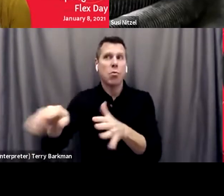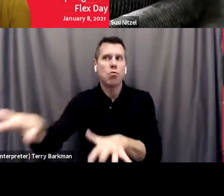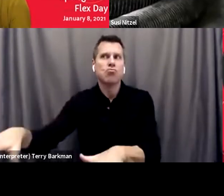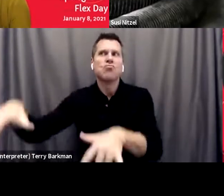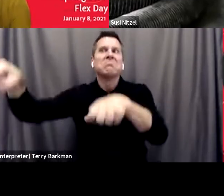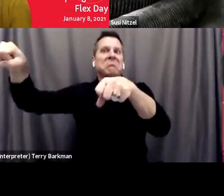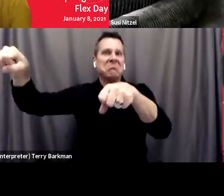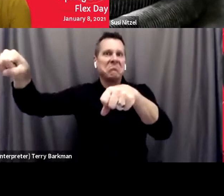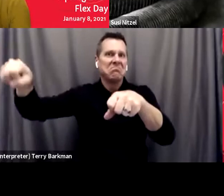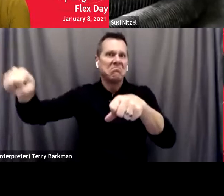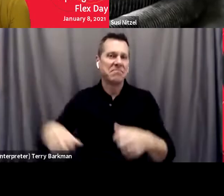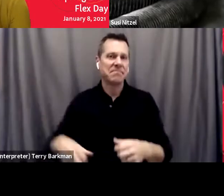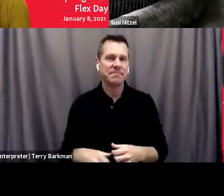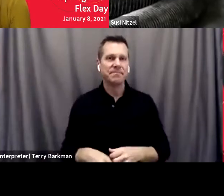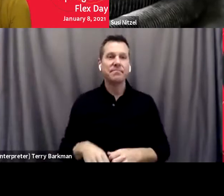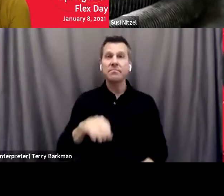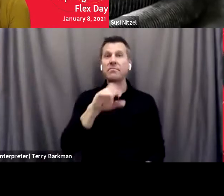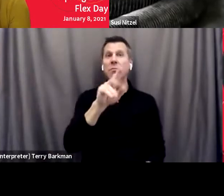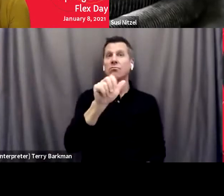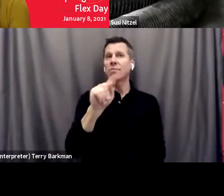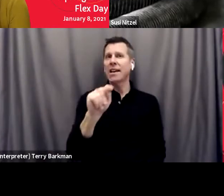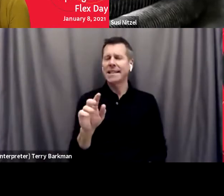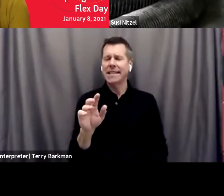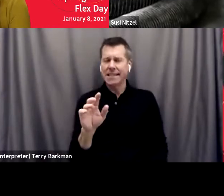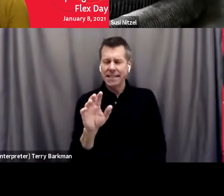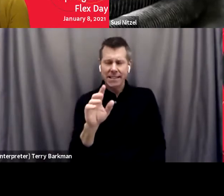Unknown: So, Brett, for you first, I'm sorry, did you have something else you want? Oh, Nick,